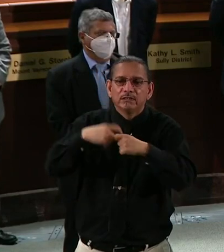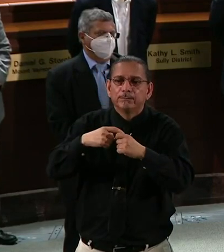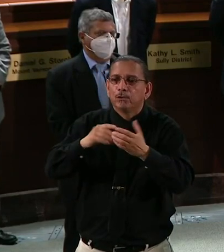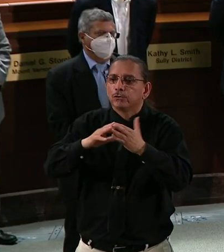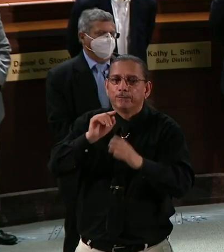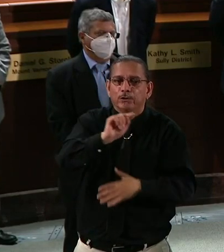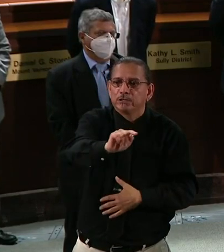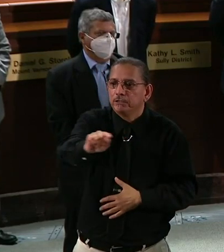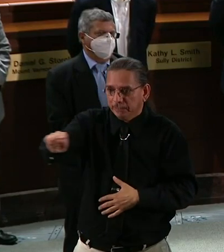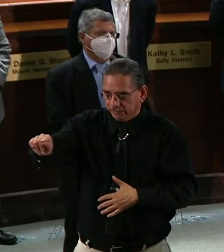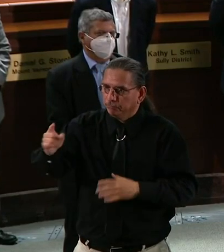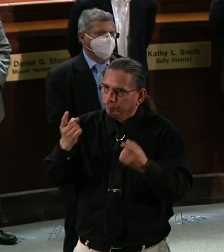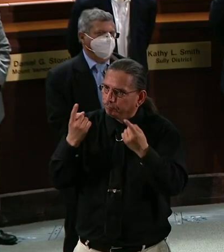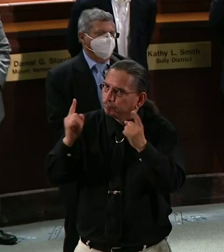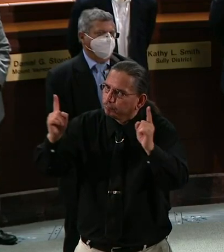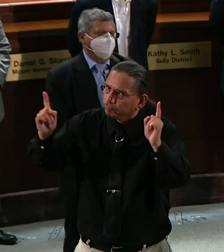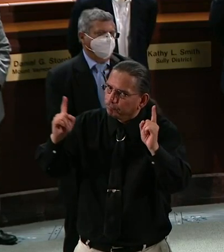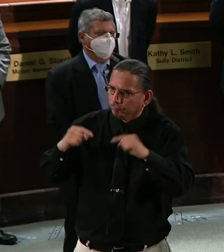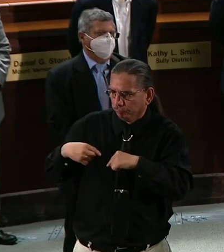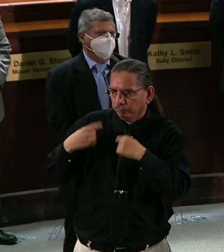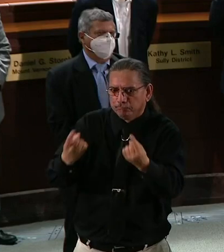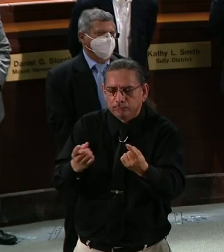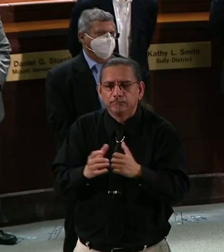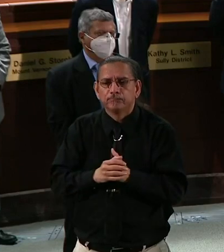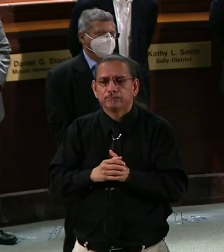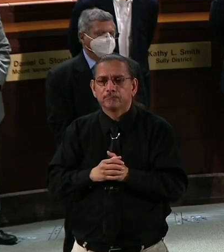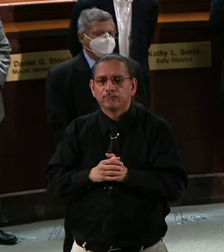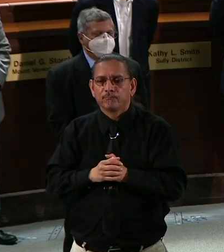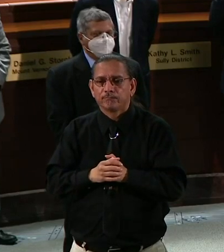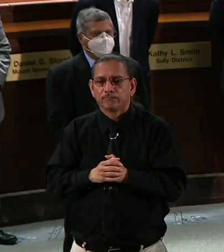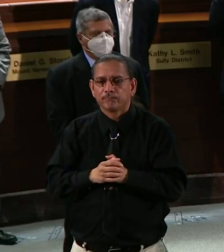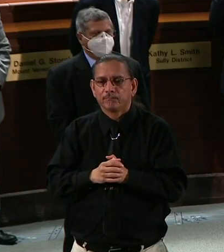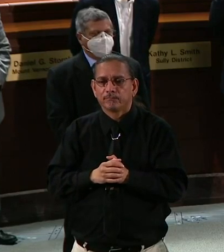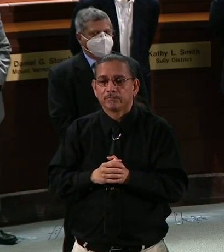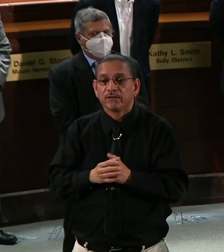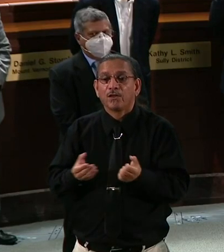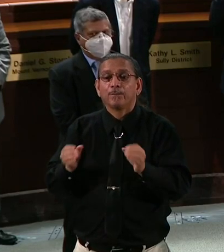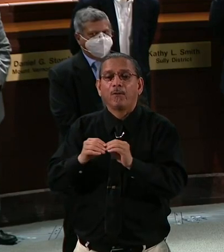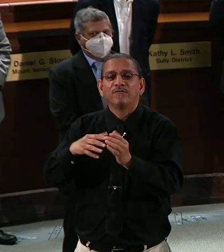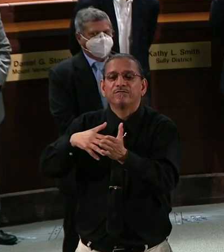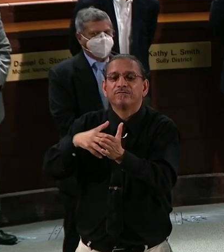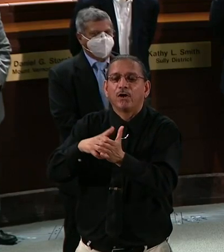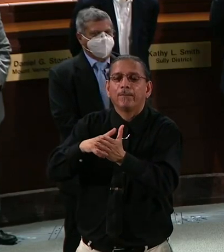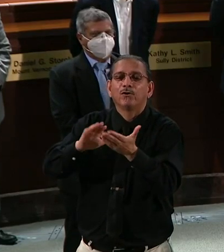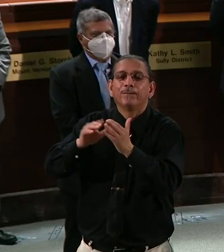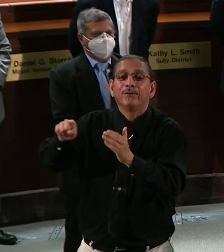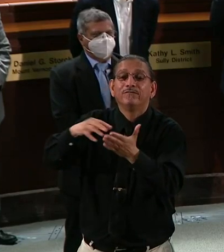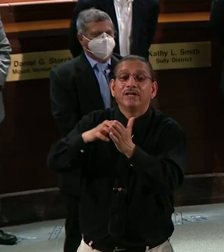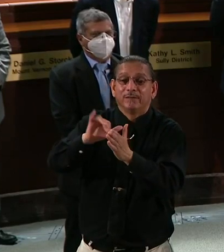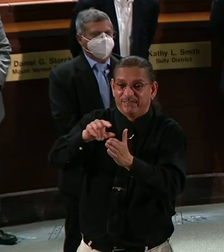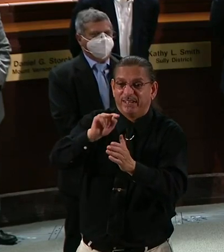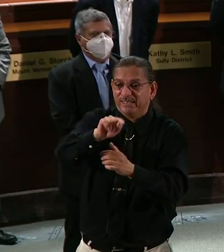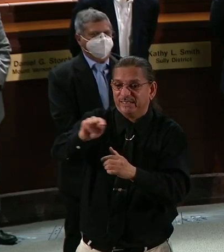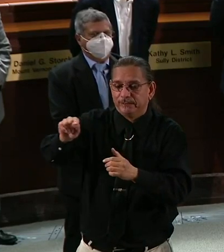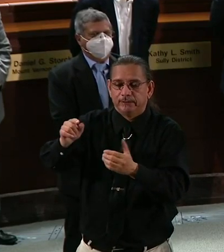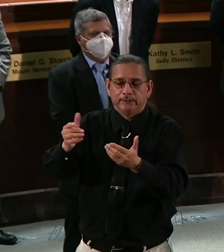MONEY THAT MAZDA WILL NET OUTLAY IS THE MOST SOLEMN OF THE KEY IN. JUST ABOUT HOLY